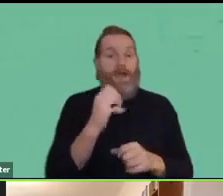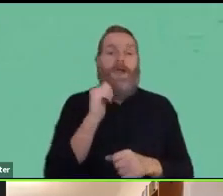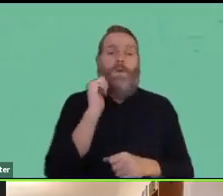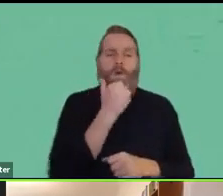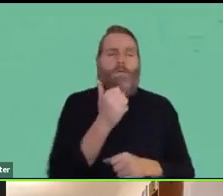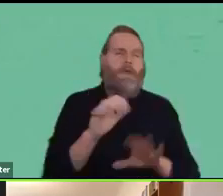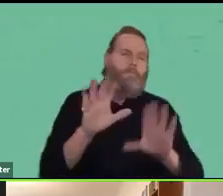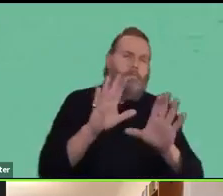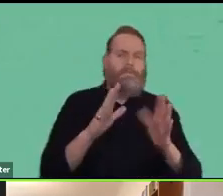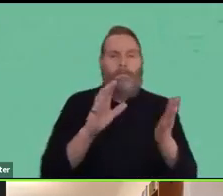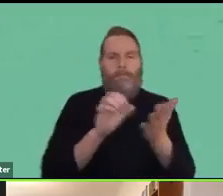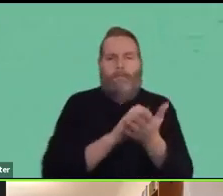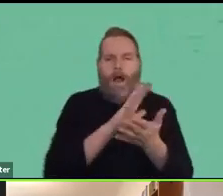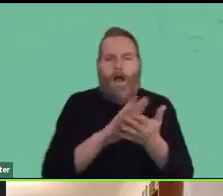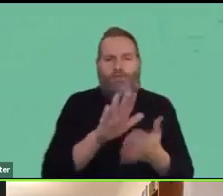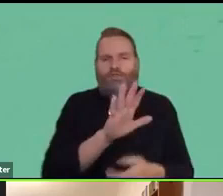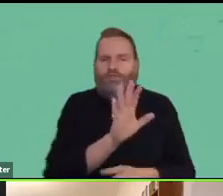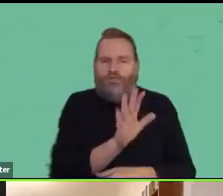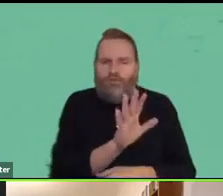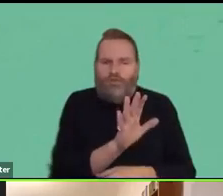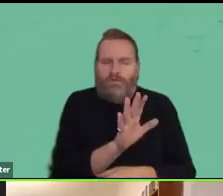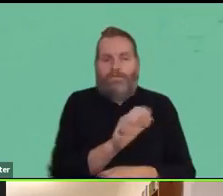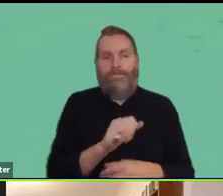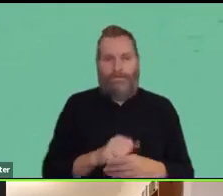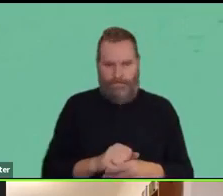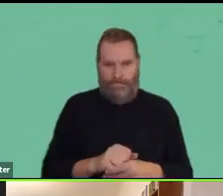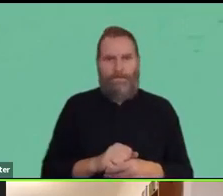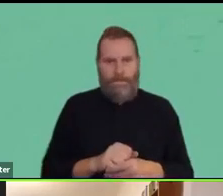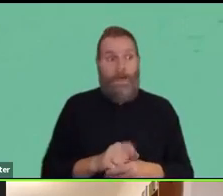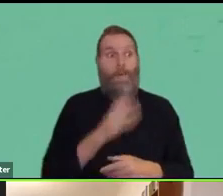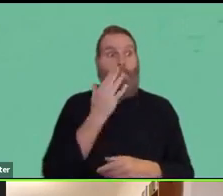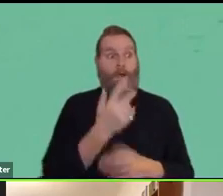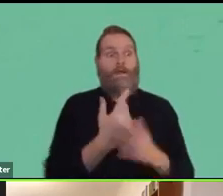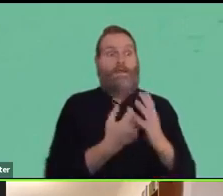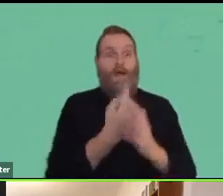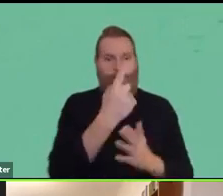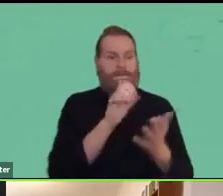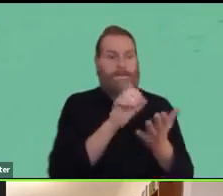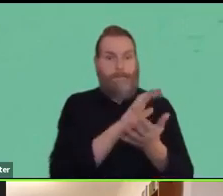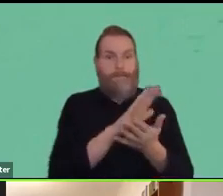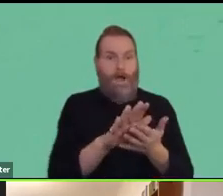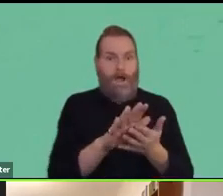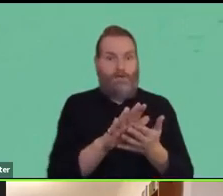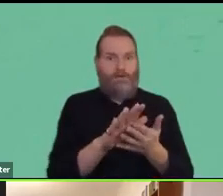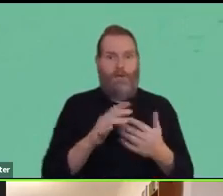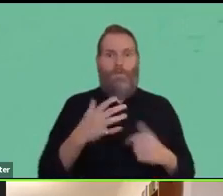and what we want to ensure is that when that happens we are represented in huge numbers so